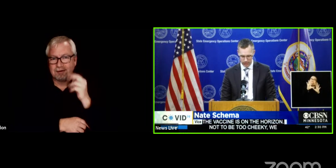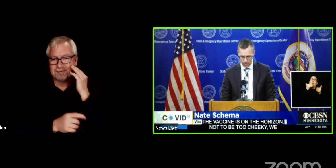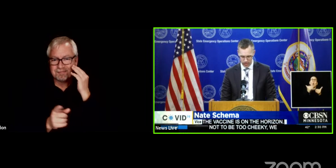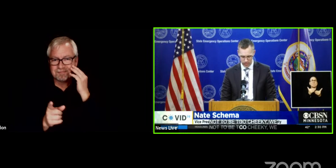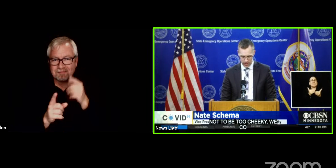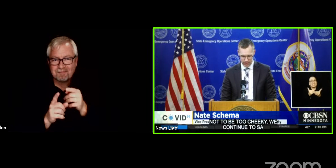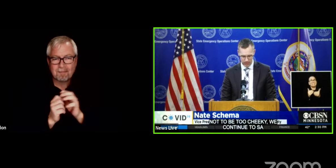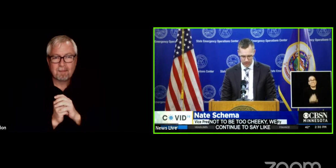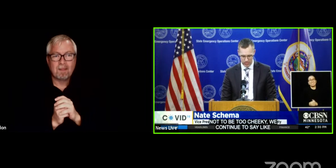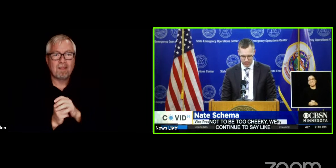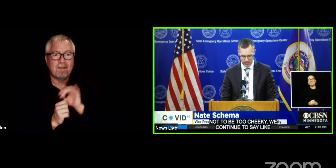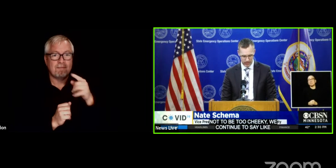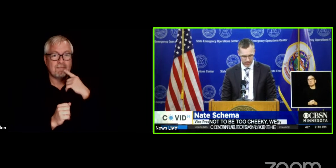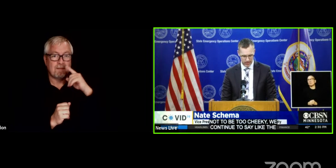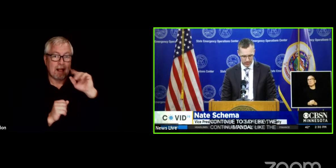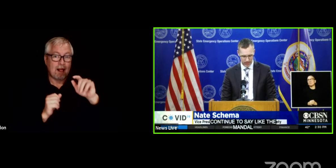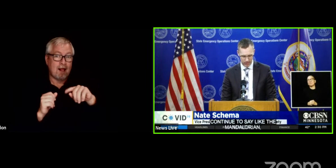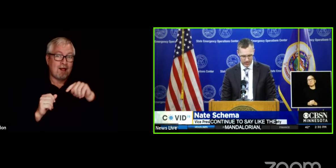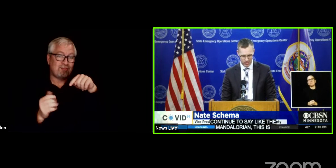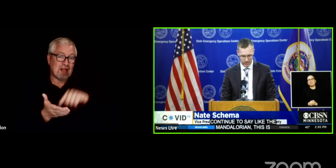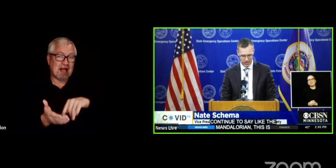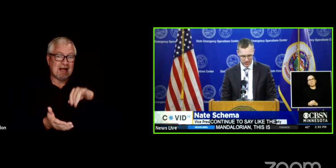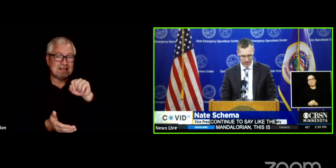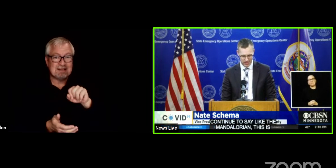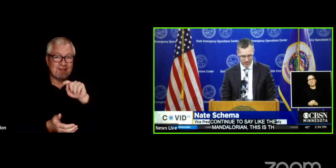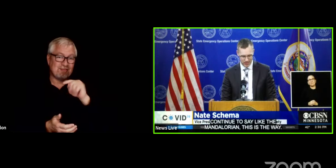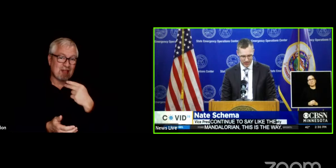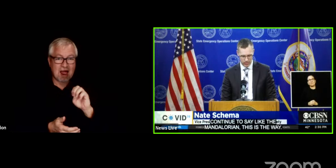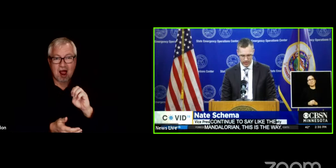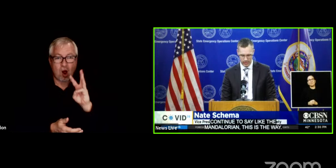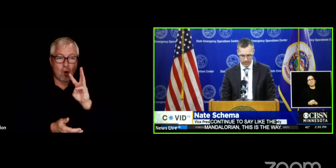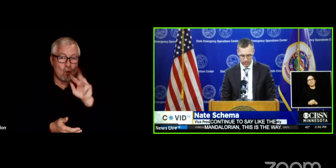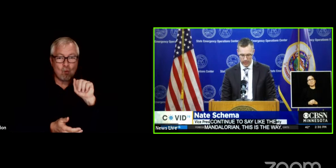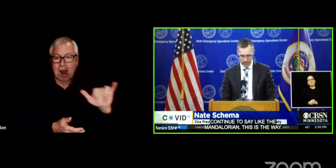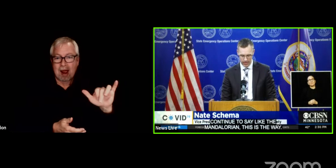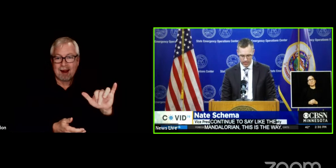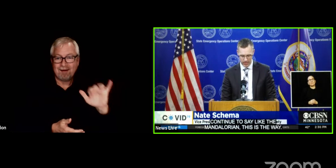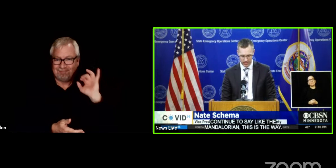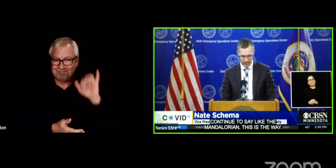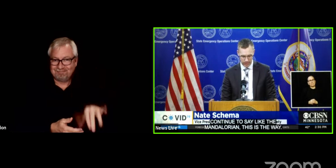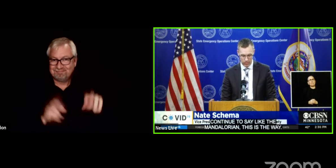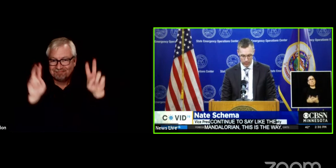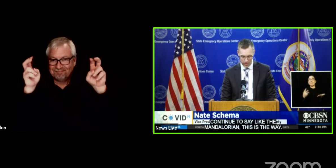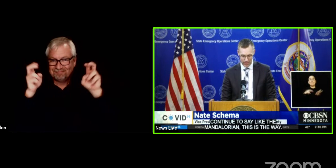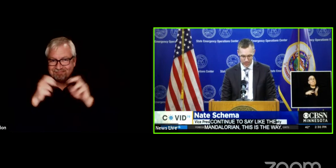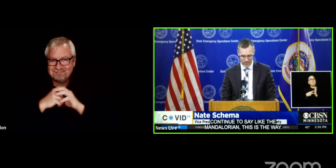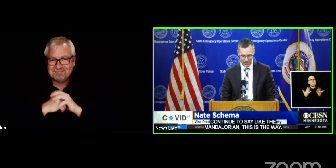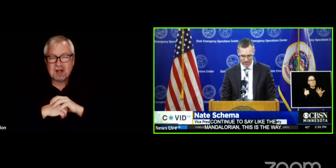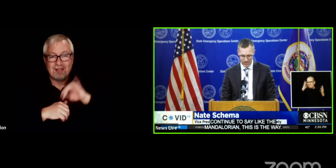CORNER, WE ARE ENCOURAGING PEOPLE TO GET CREATIVE IN HOW THEY CELEBRATE THIS YEAR. WHETHER THAT MEANS FAMILY